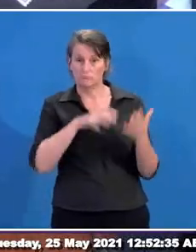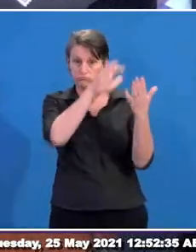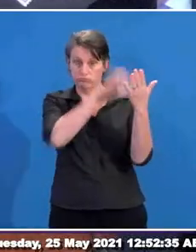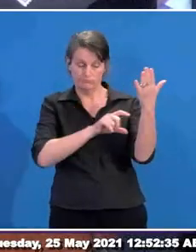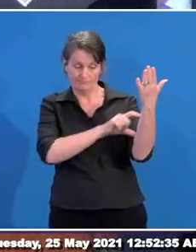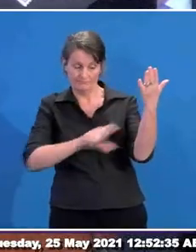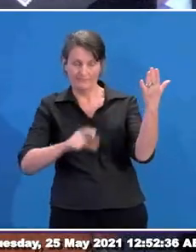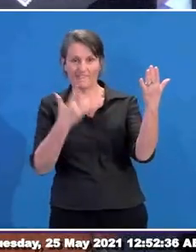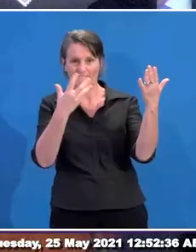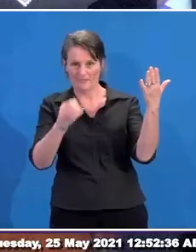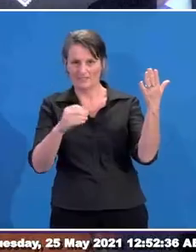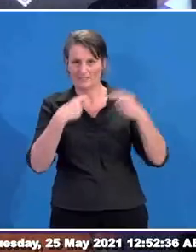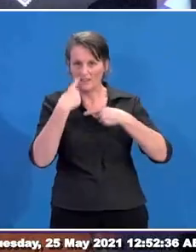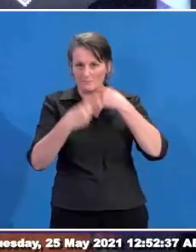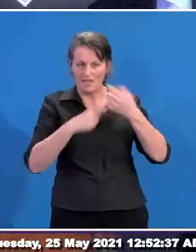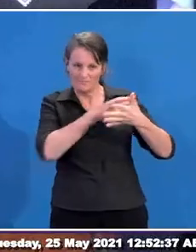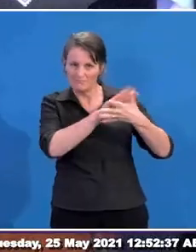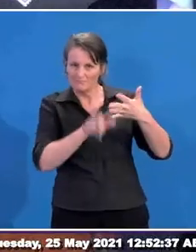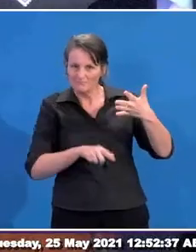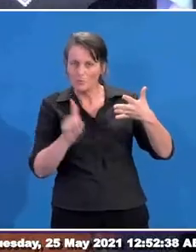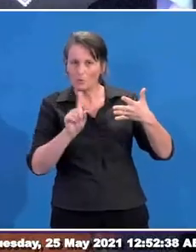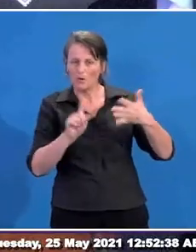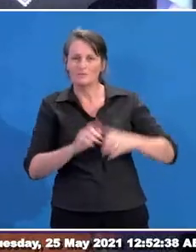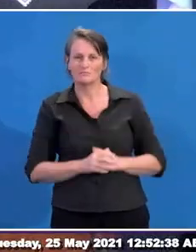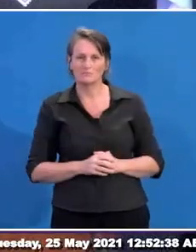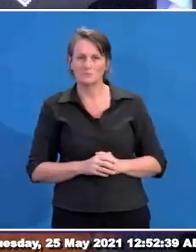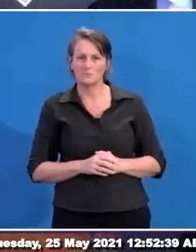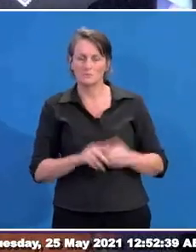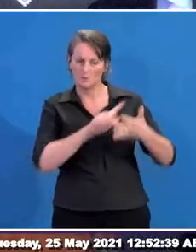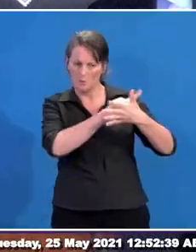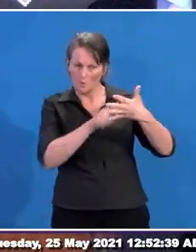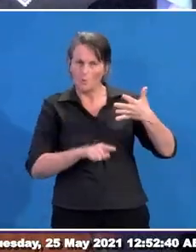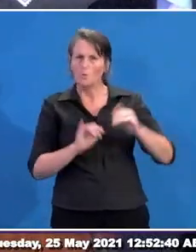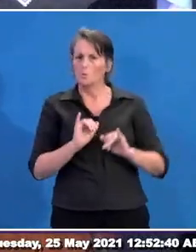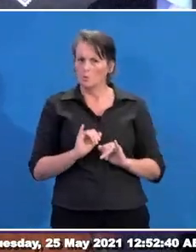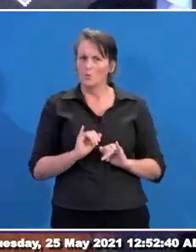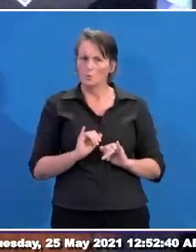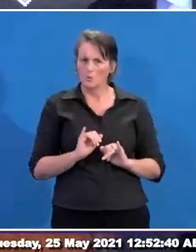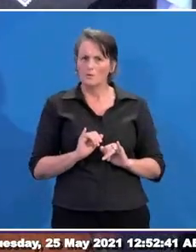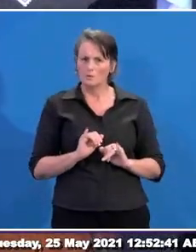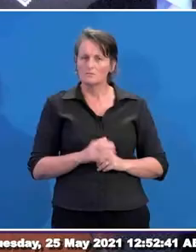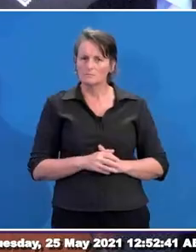Yes. They are very confronting matters, aren't they? Yes.